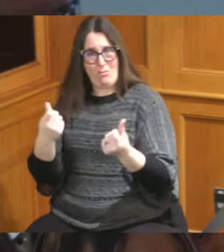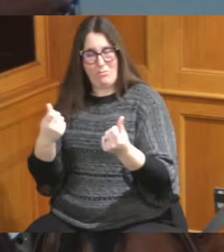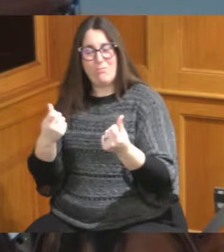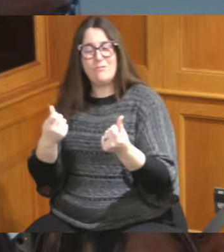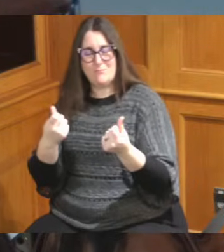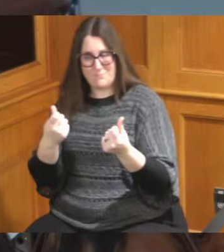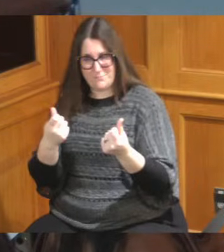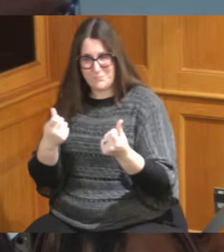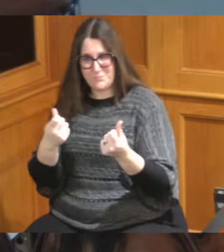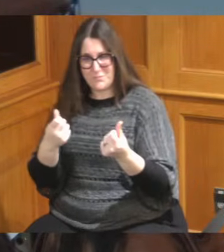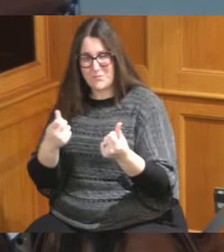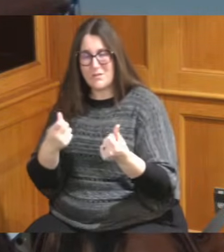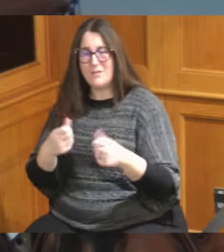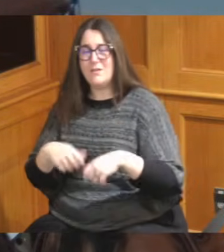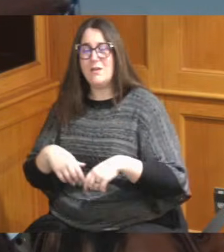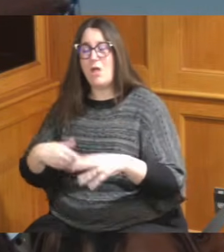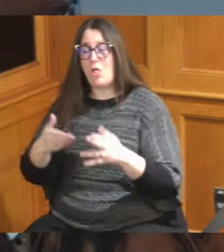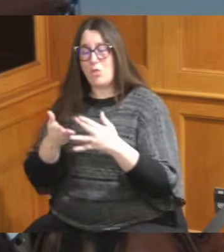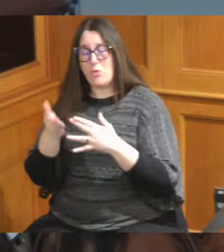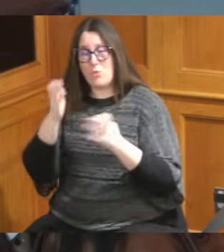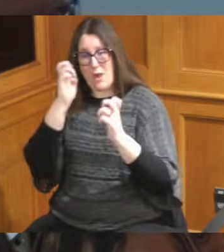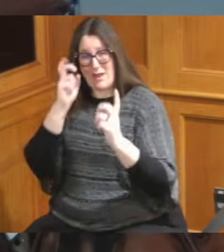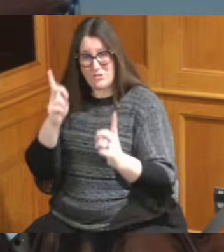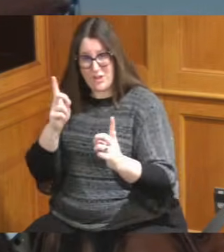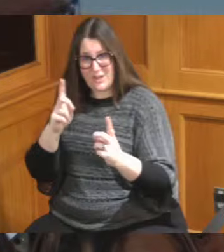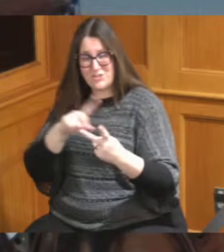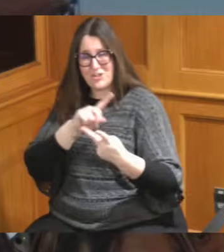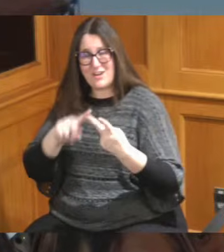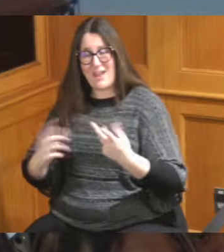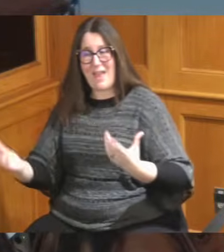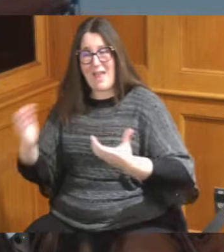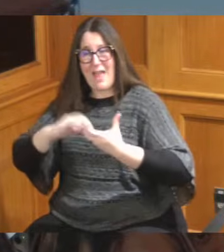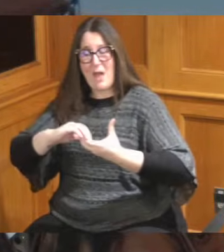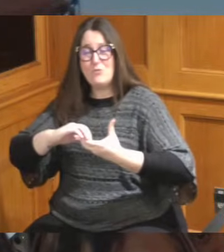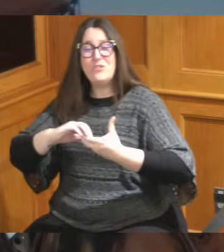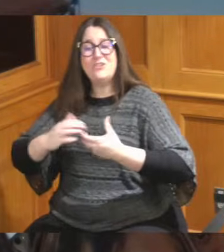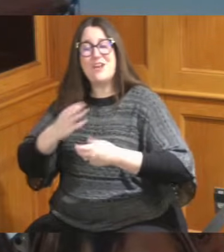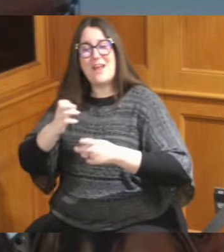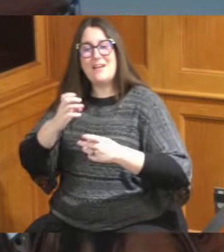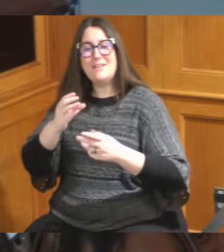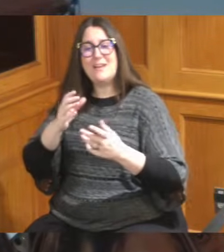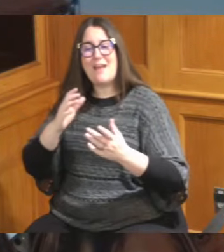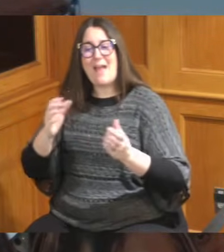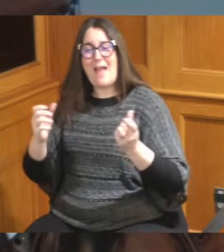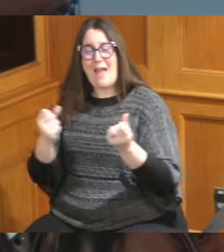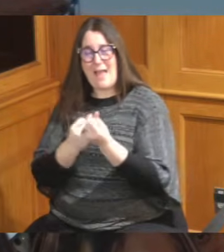throughout whereas through education, outreach, and advocacy, First Ladies for Health works to